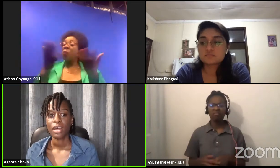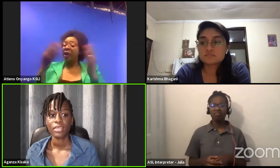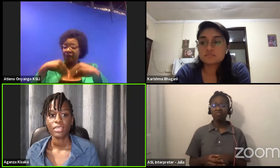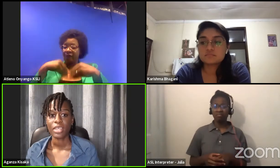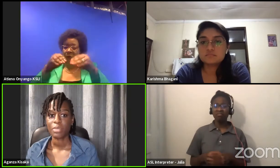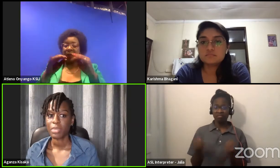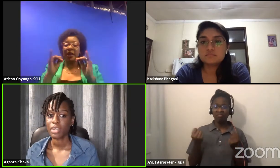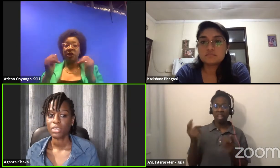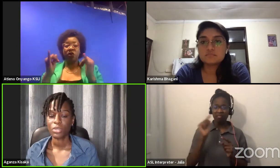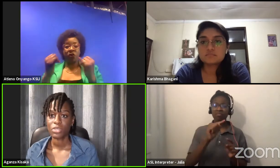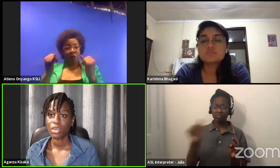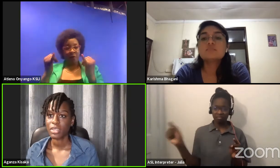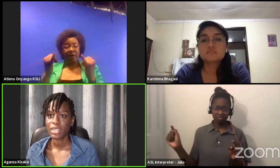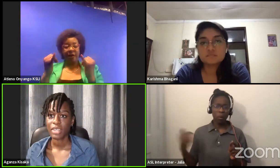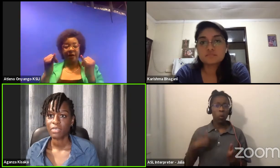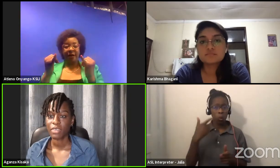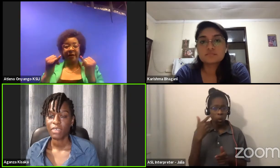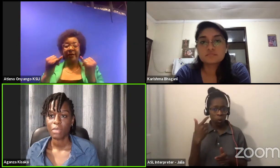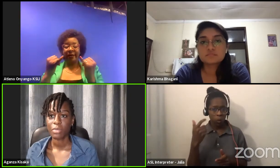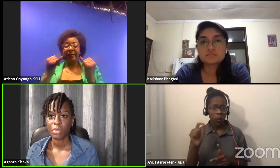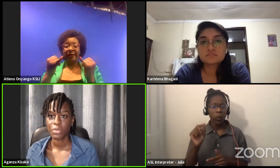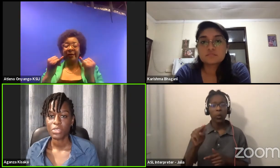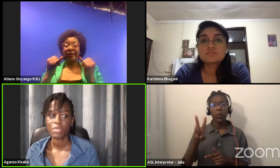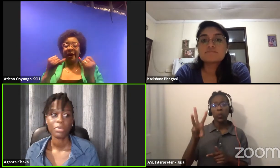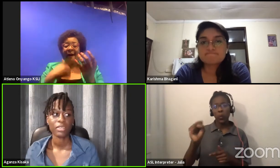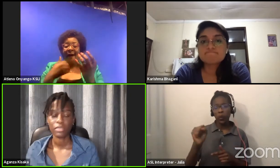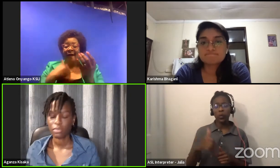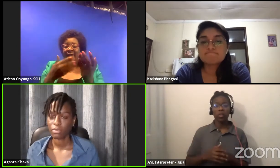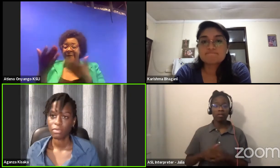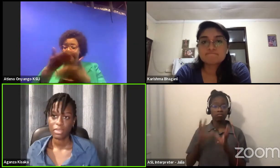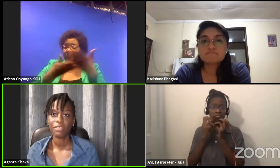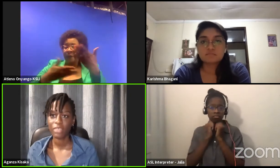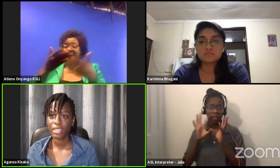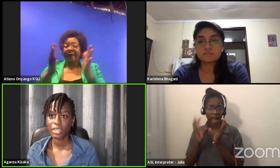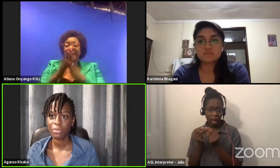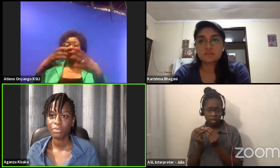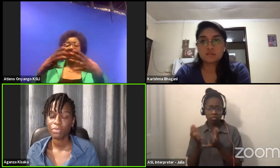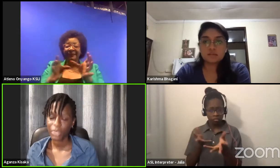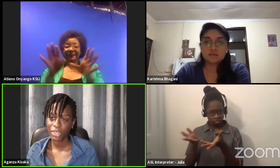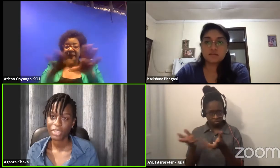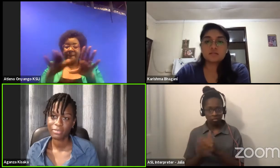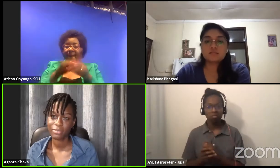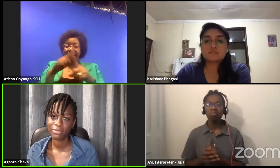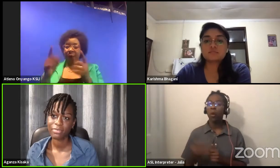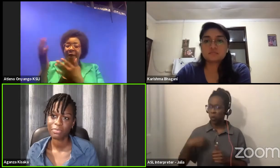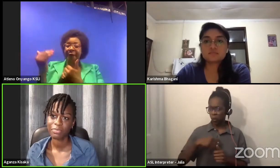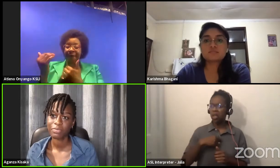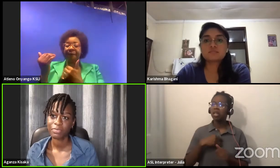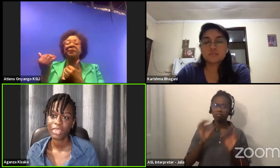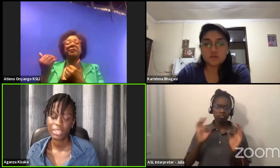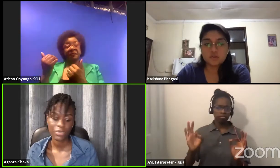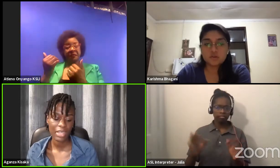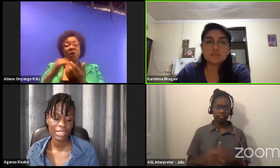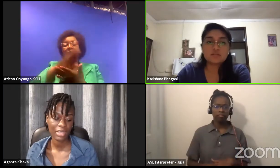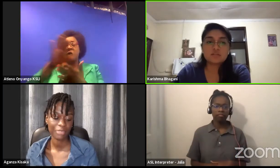and keeping close contact of their family members. But thankfully we're good, thanks for asking.